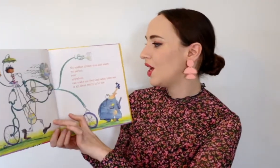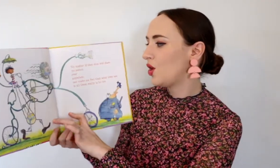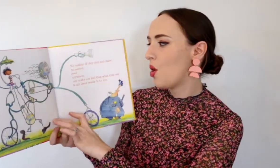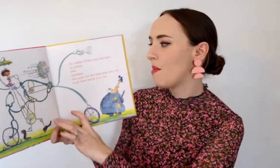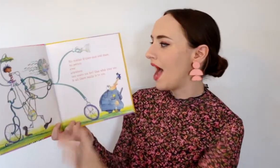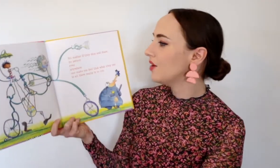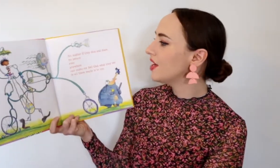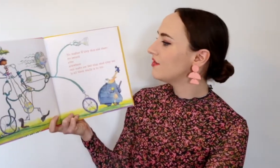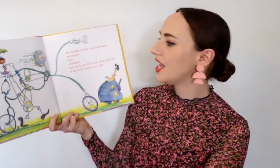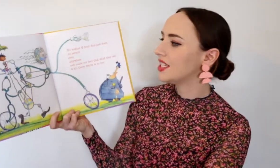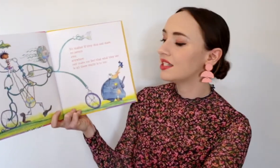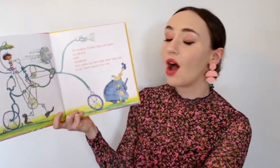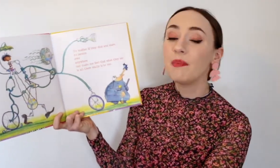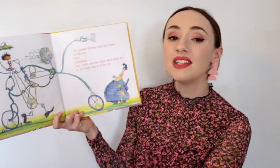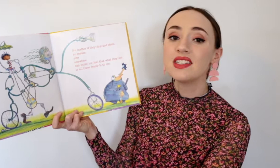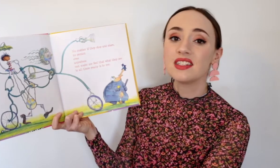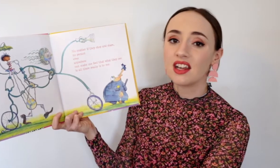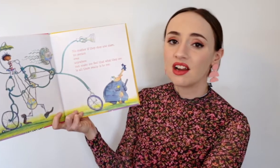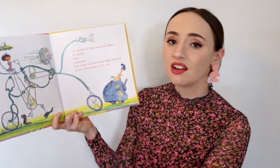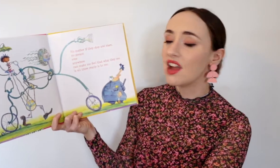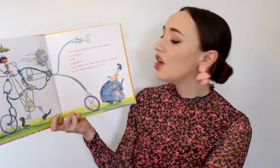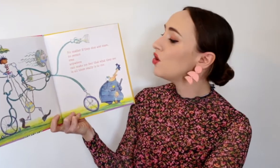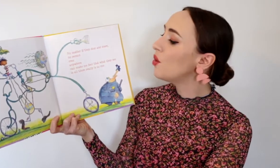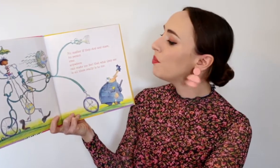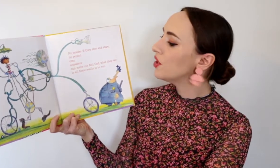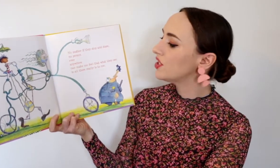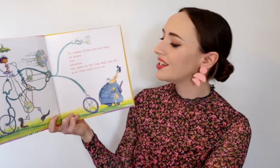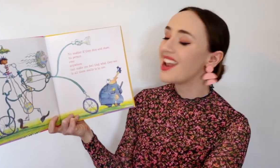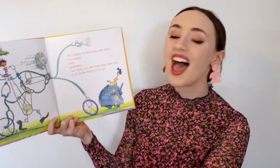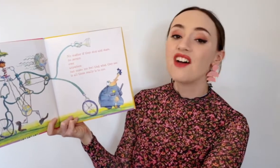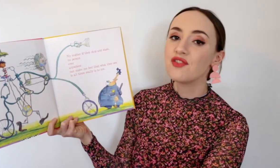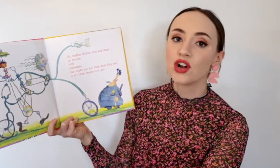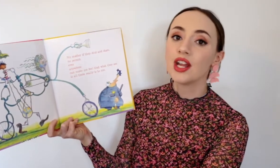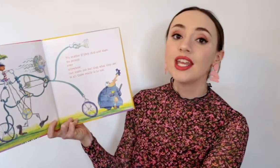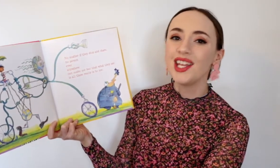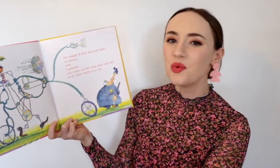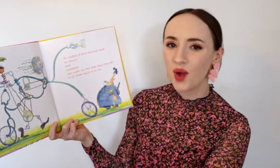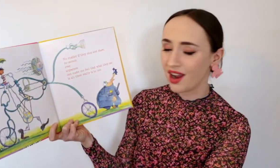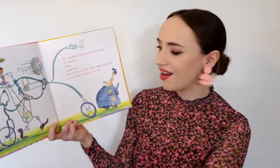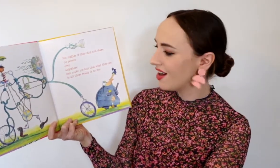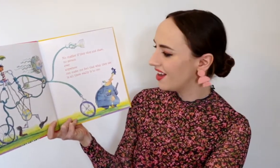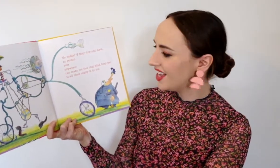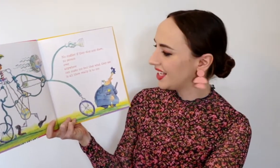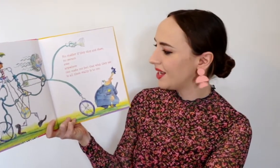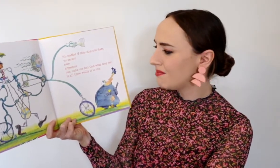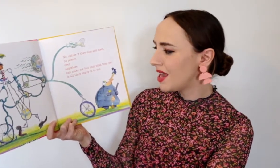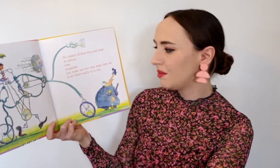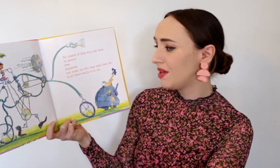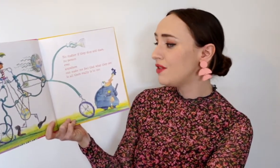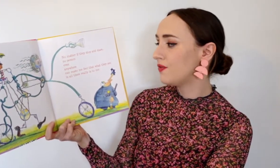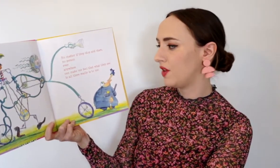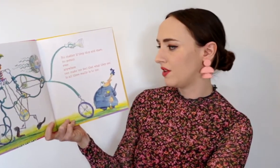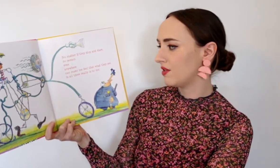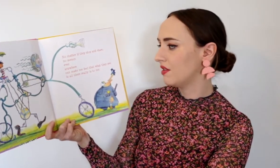No matter if they stop and stare, no person ever, anywhere, can make me feel